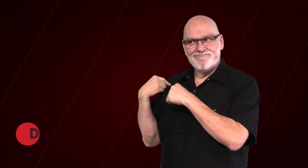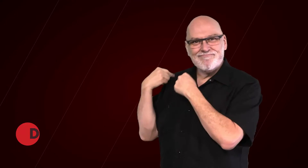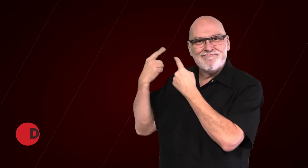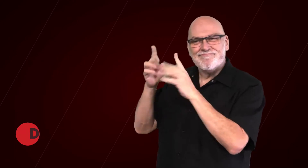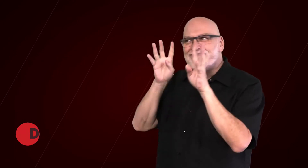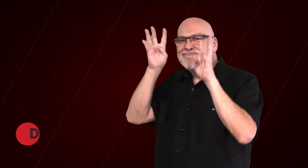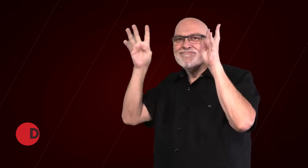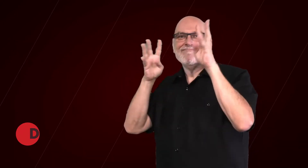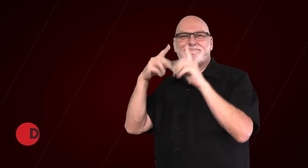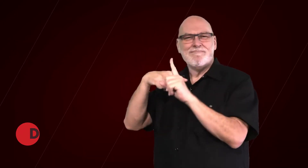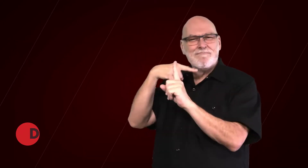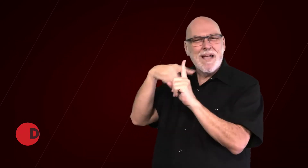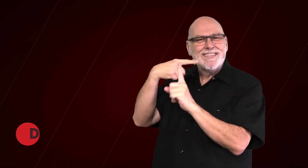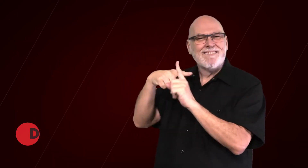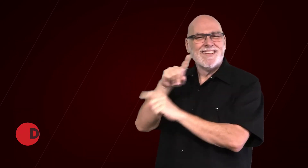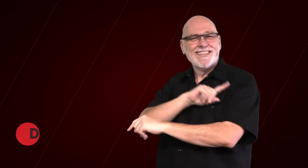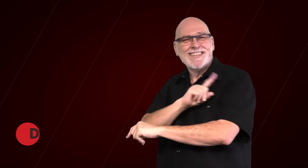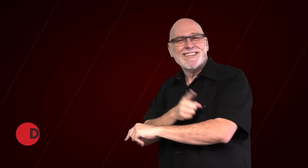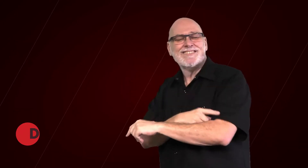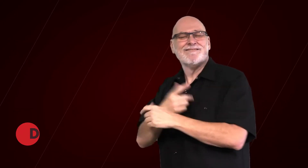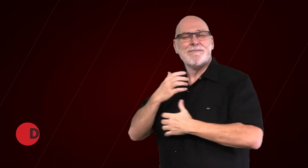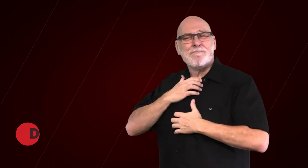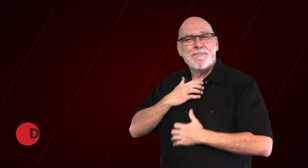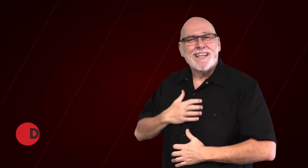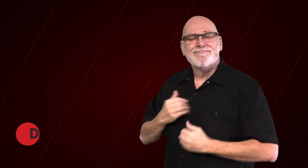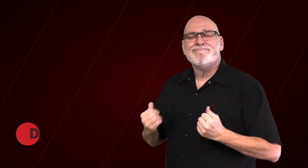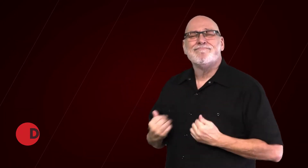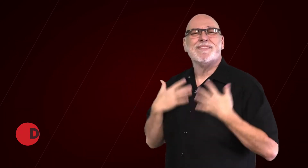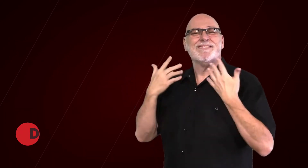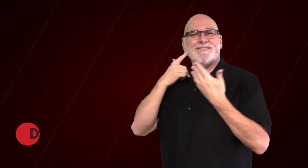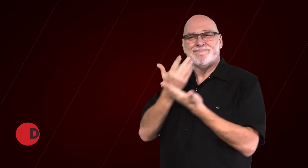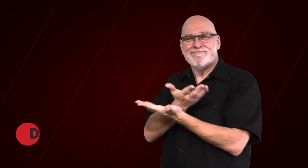[Anselmo]: Being creative, positive energy and passion for the Deaf